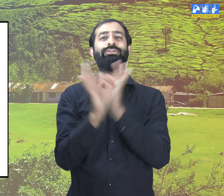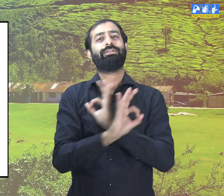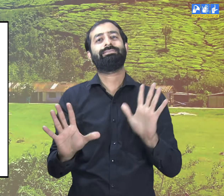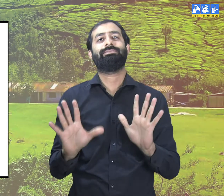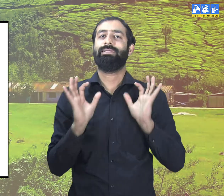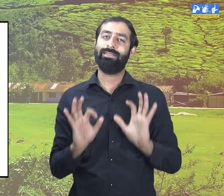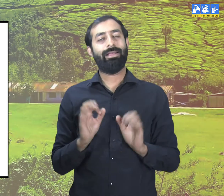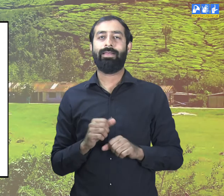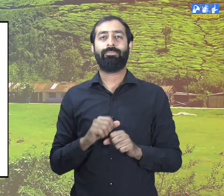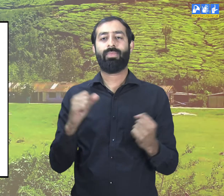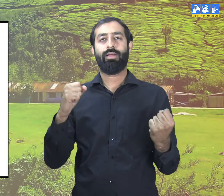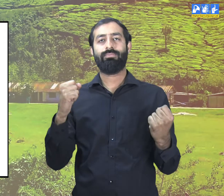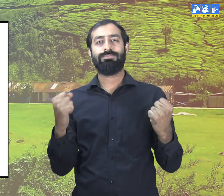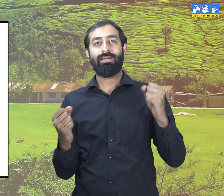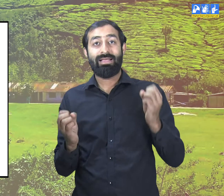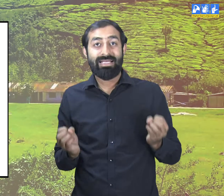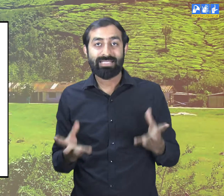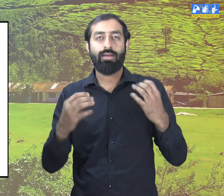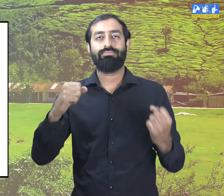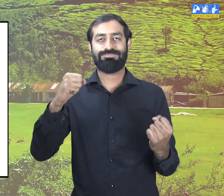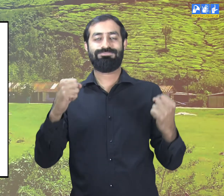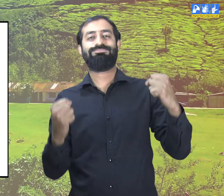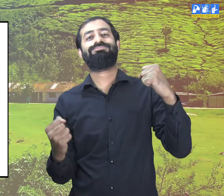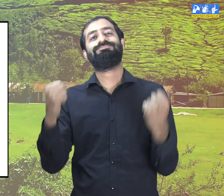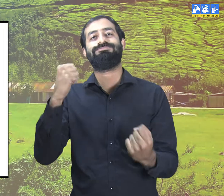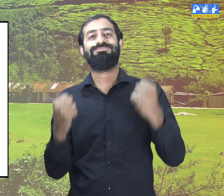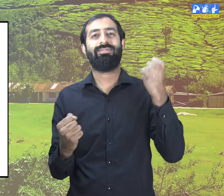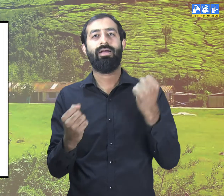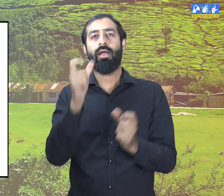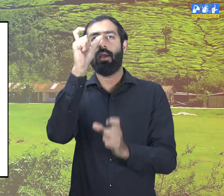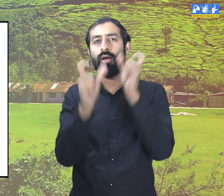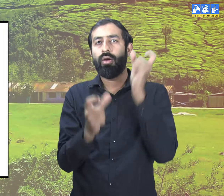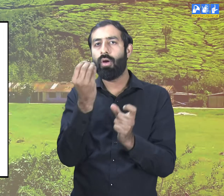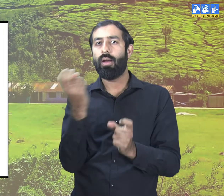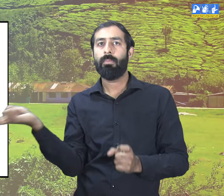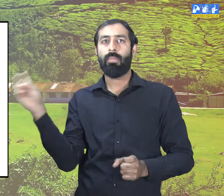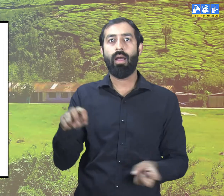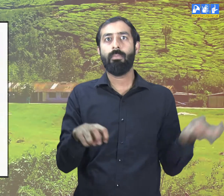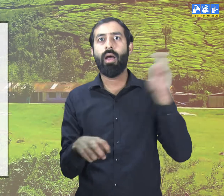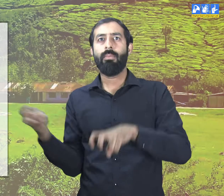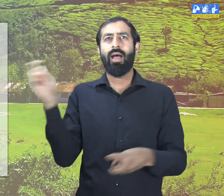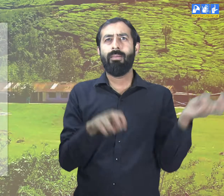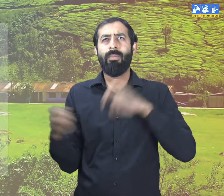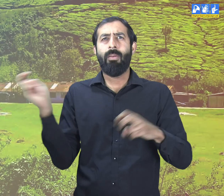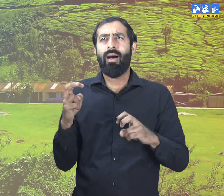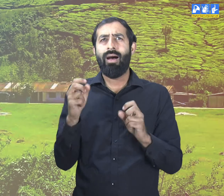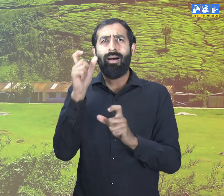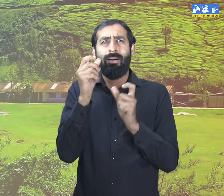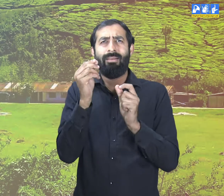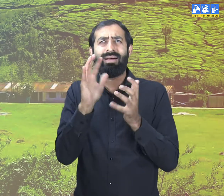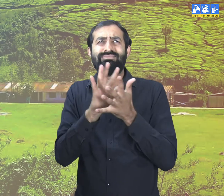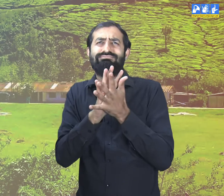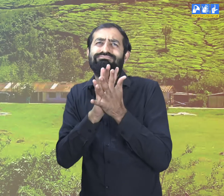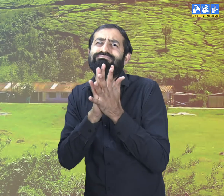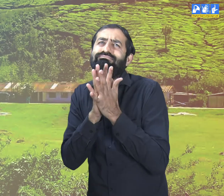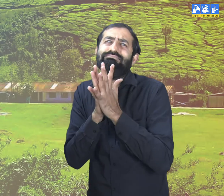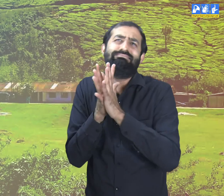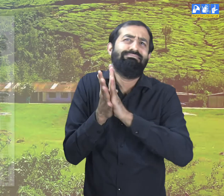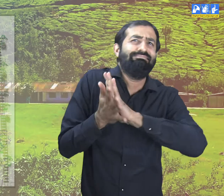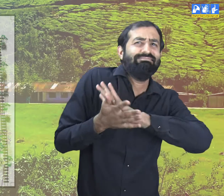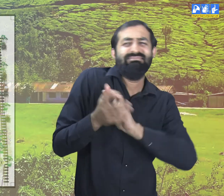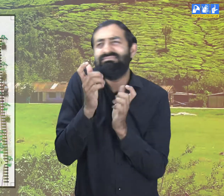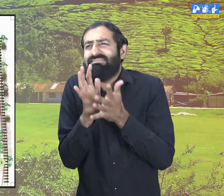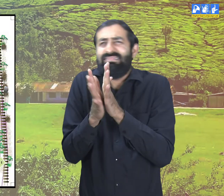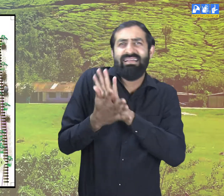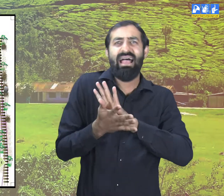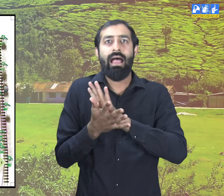We managed to get seats. As it went along the bus got very crowded.